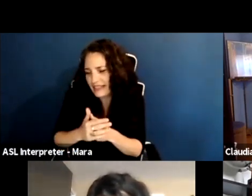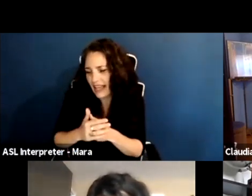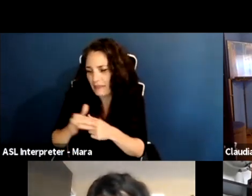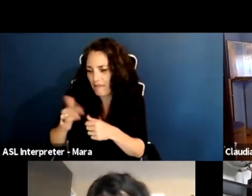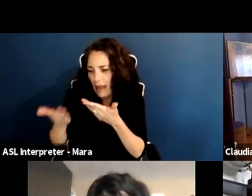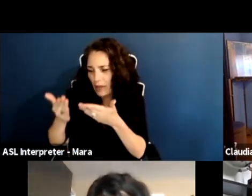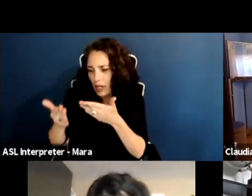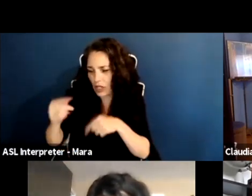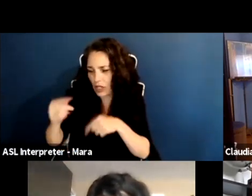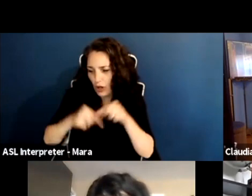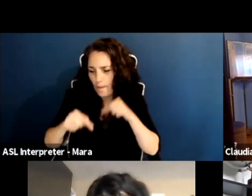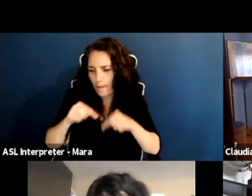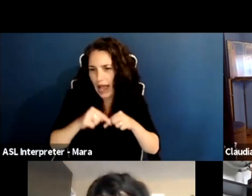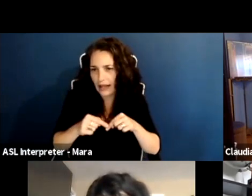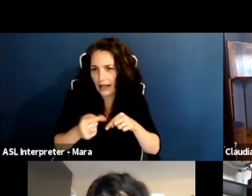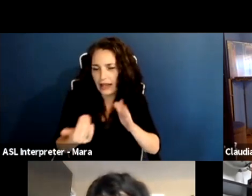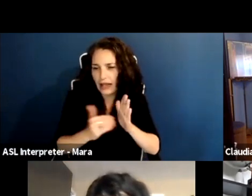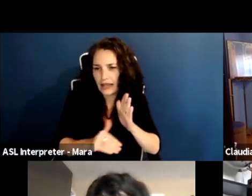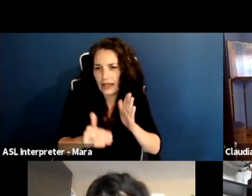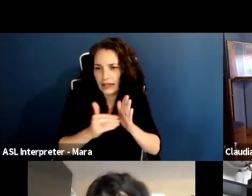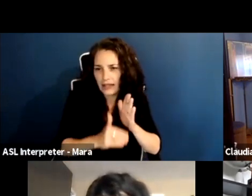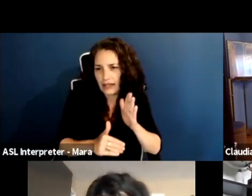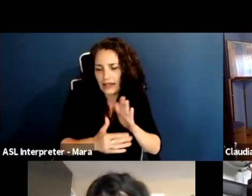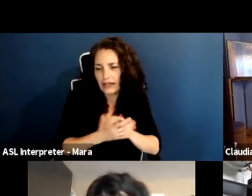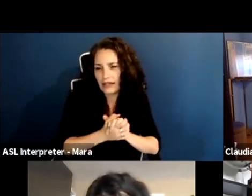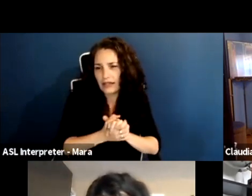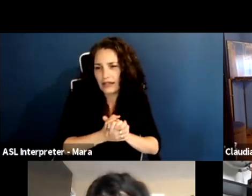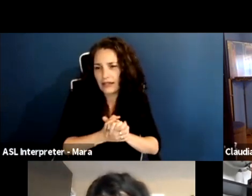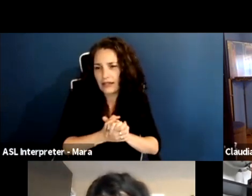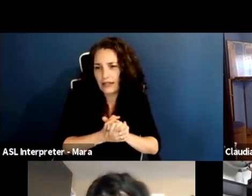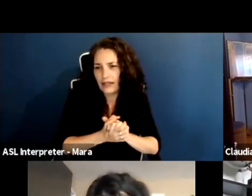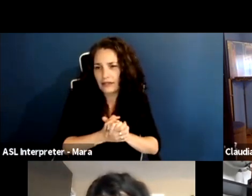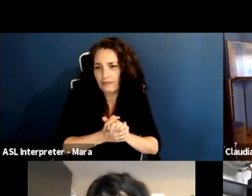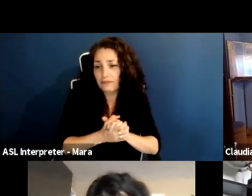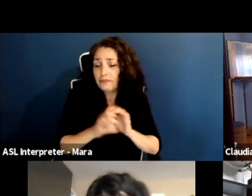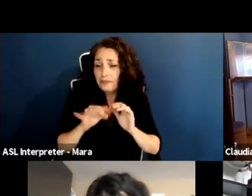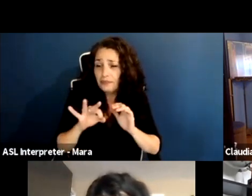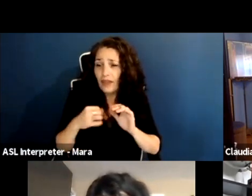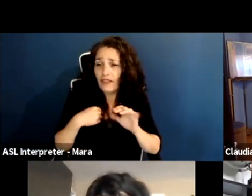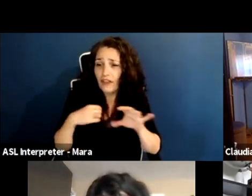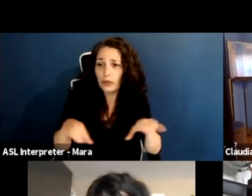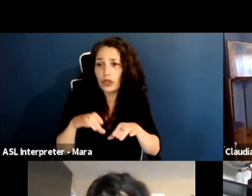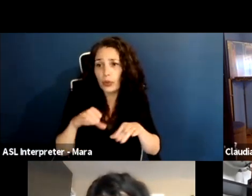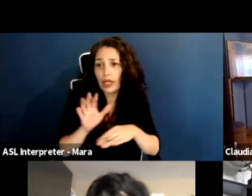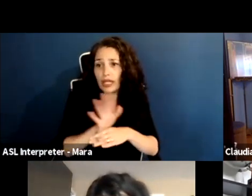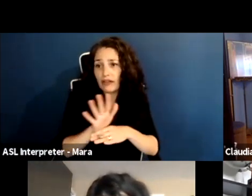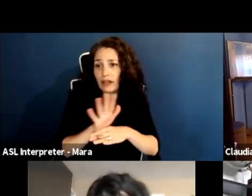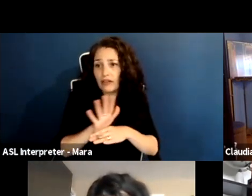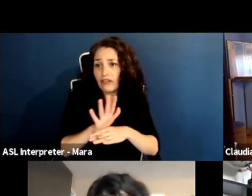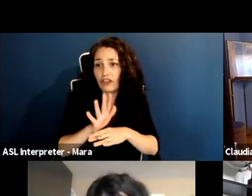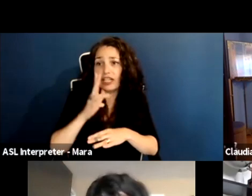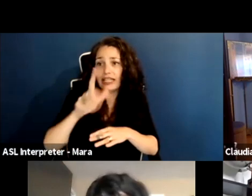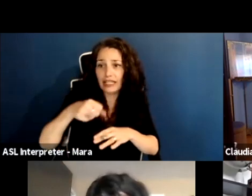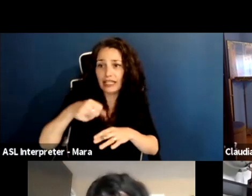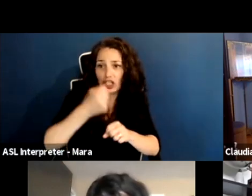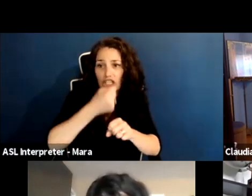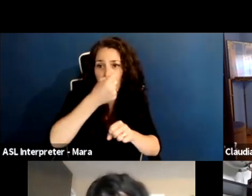like if I'm films over years and years, no one gets to see all the stuff that I know about whatever for so much time.